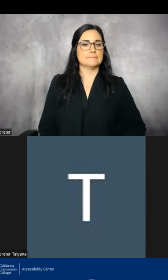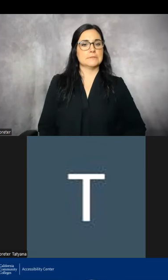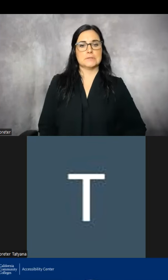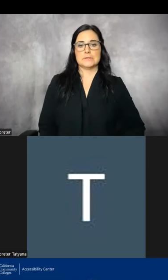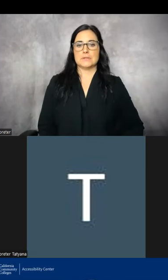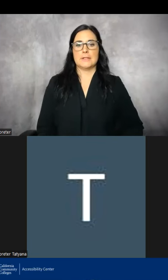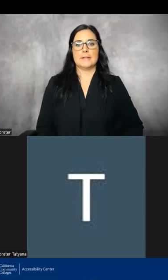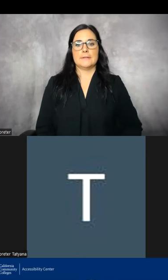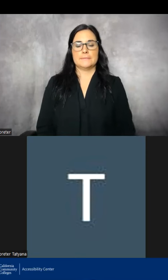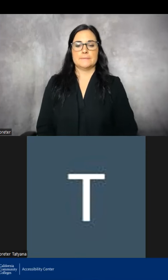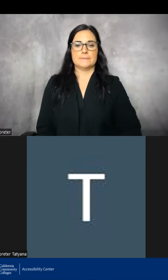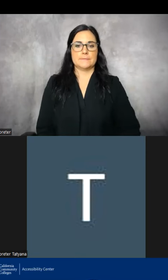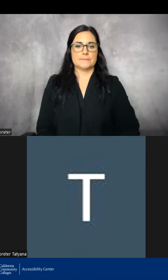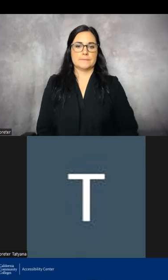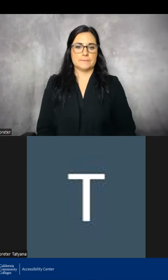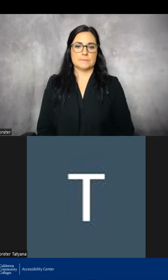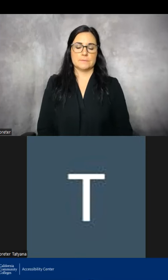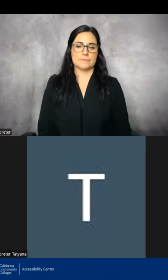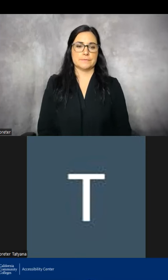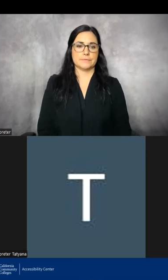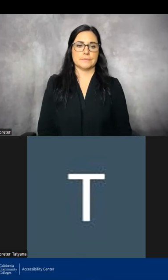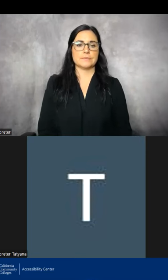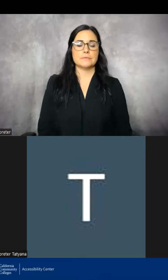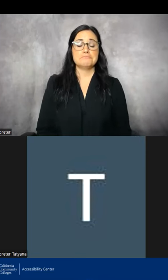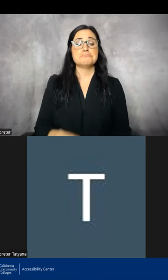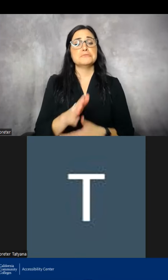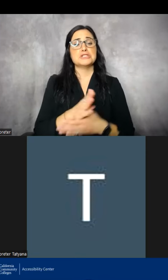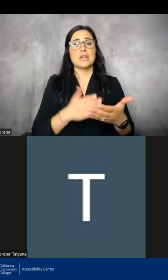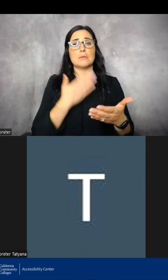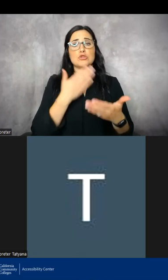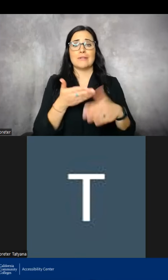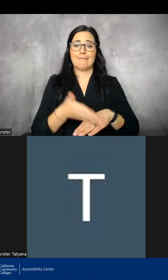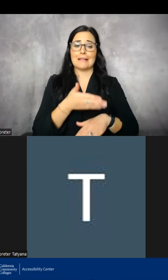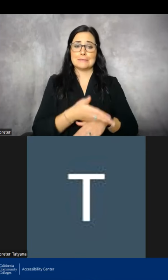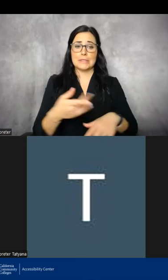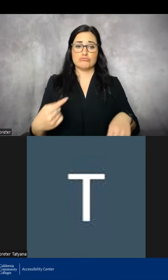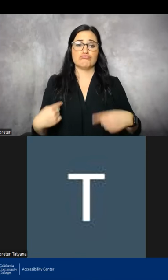But, there are some good advancements and we seeing